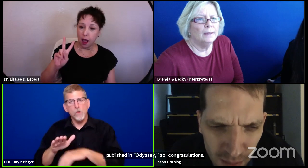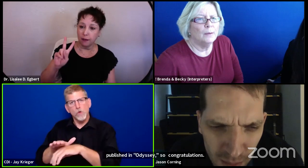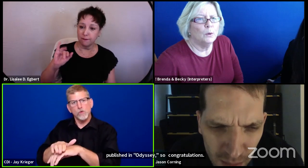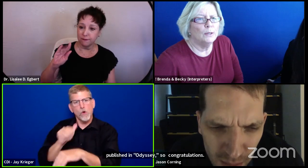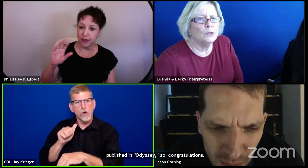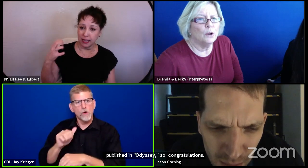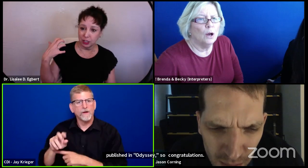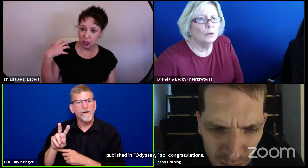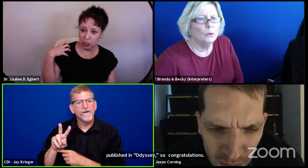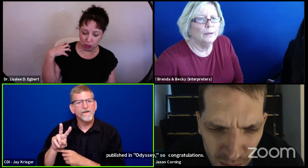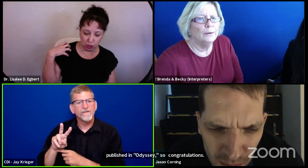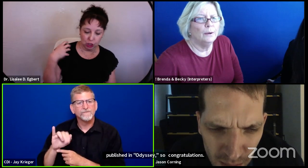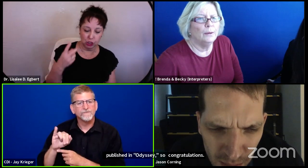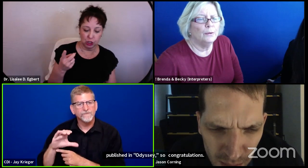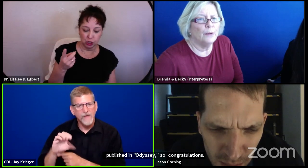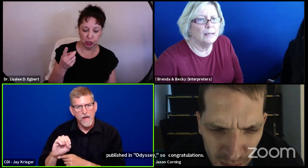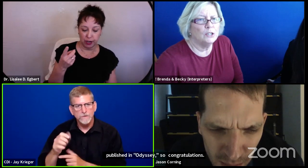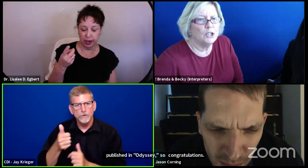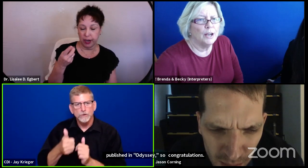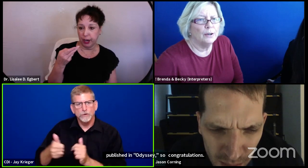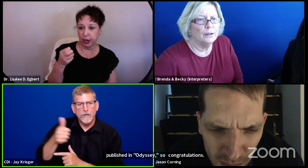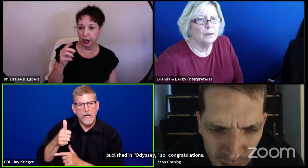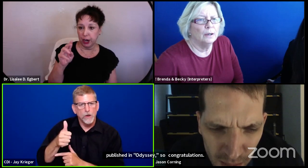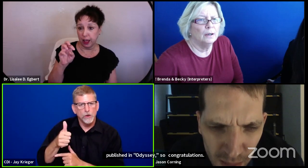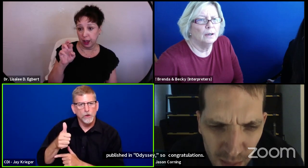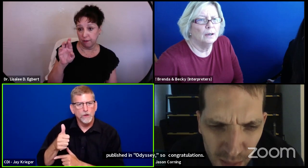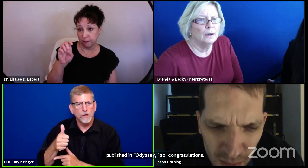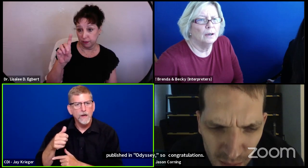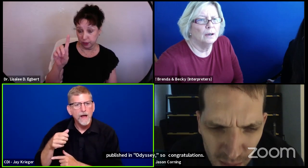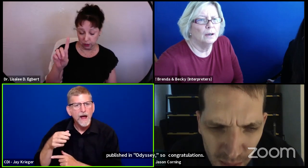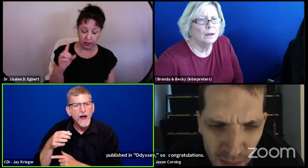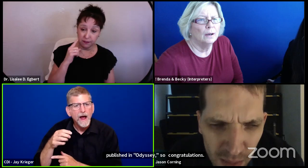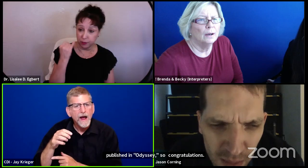I'm going to call on the vice chair.